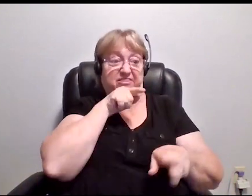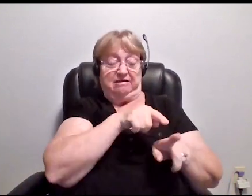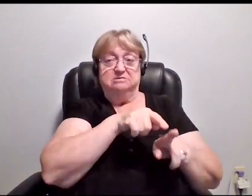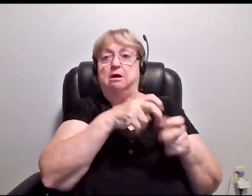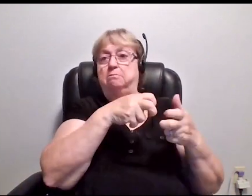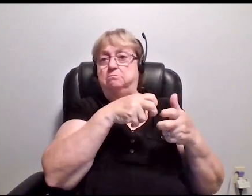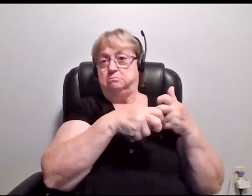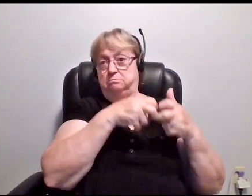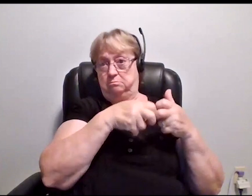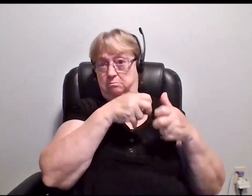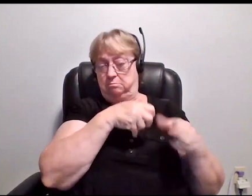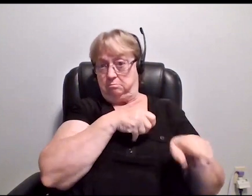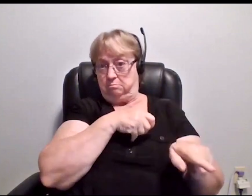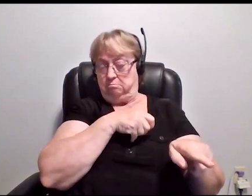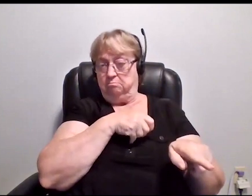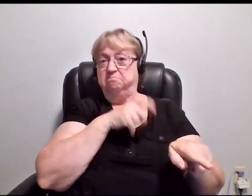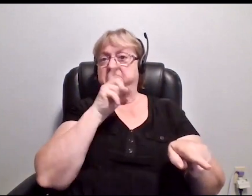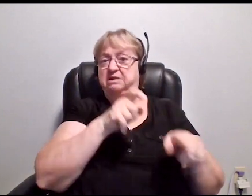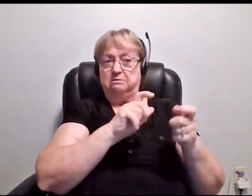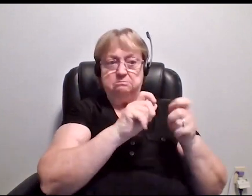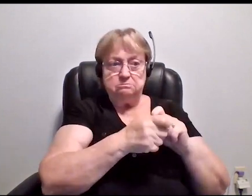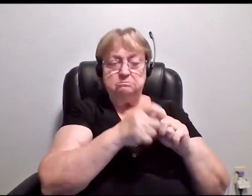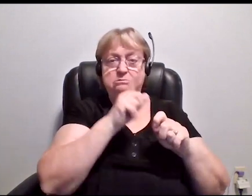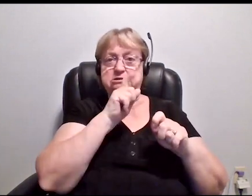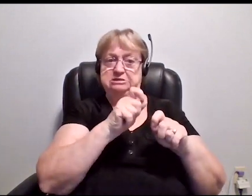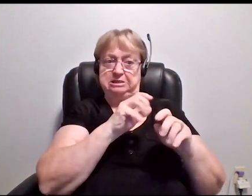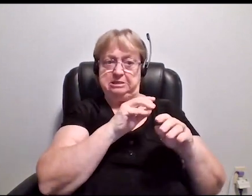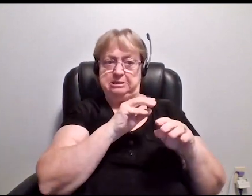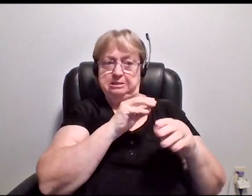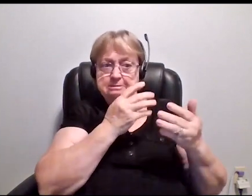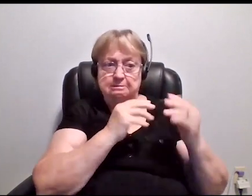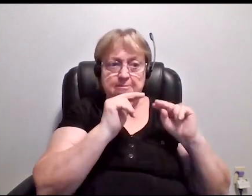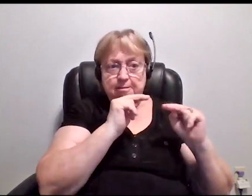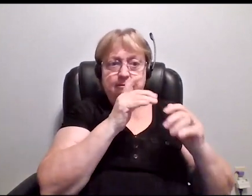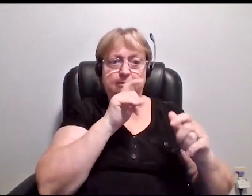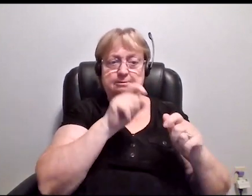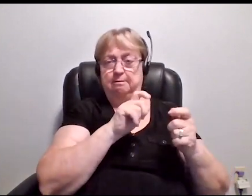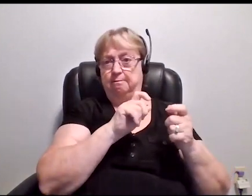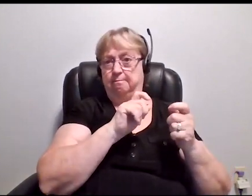They are something that needs to be changed or remediated, and the burden of that change falls to the individual,